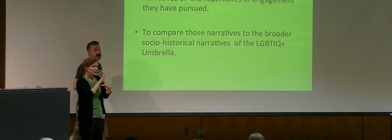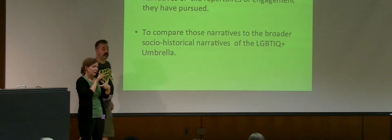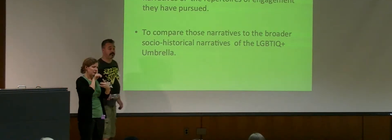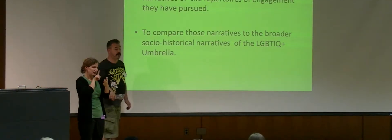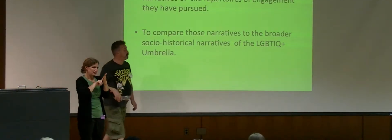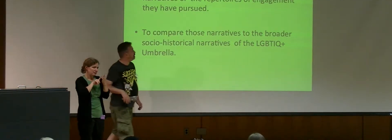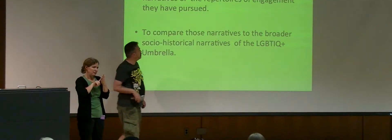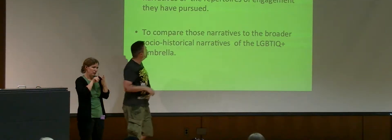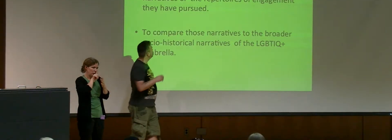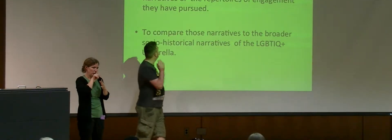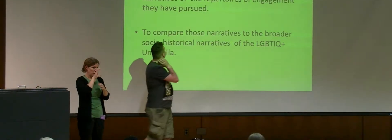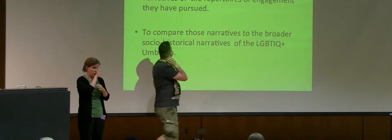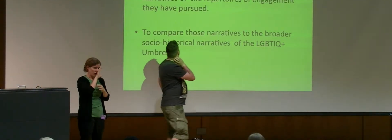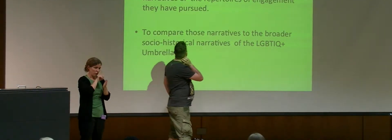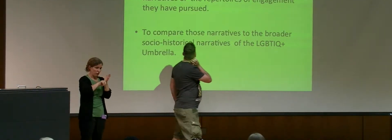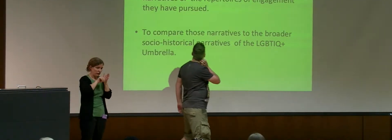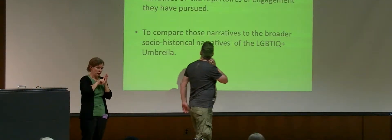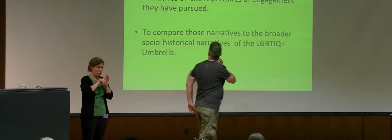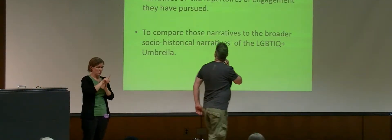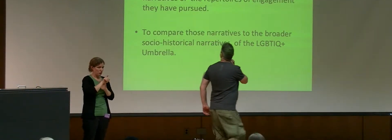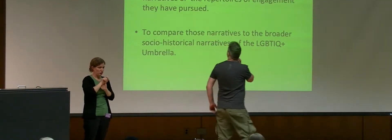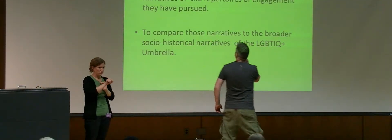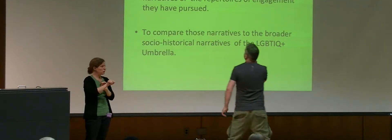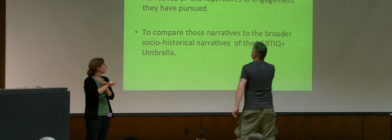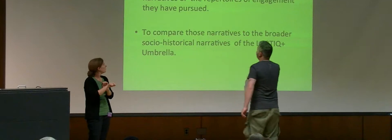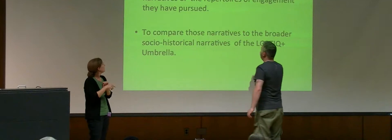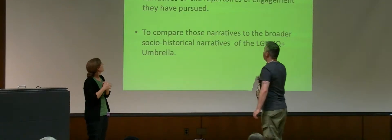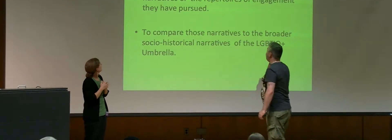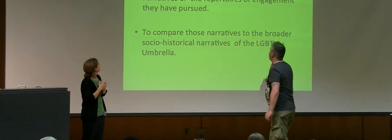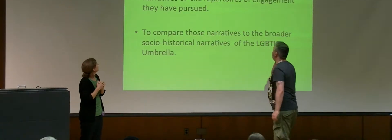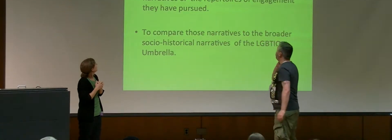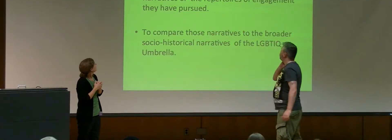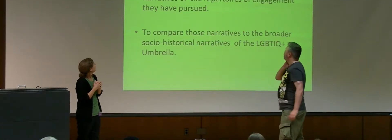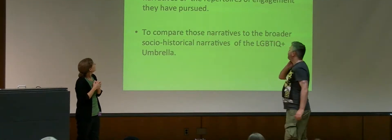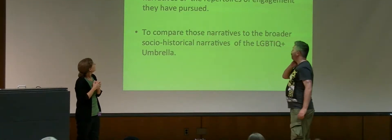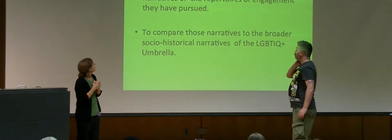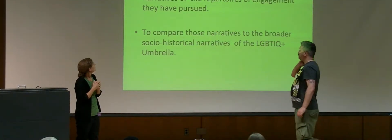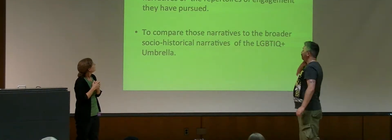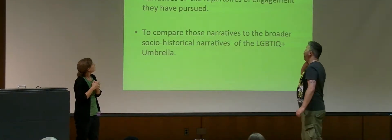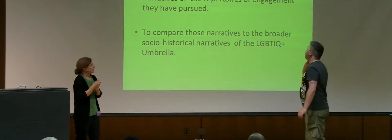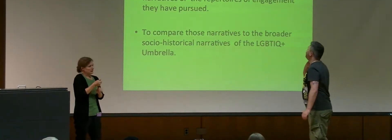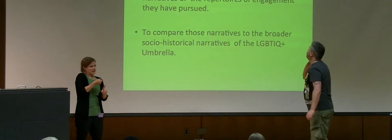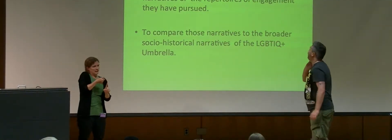at in terms of my research is to consider self-defined